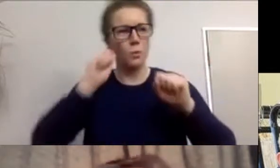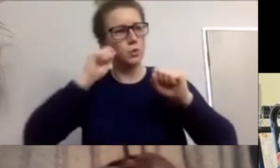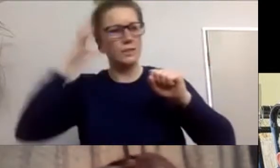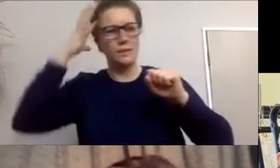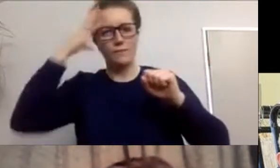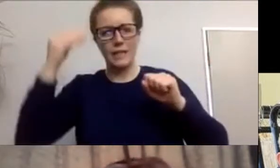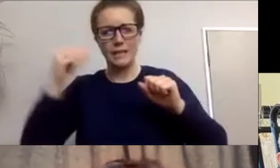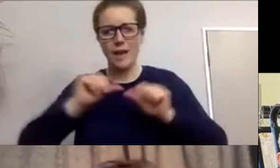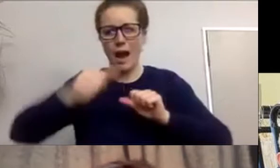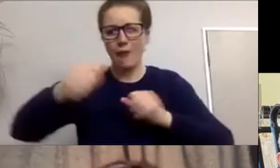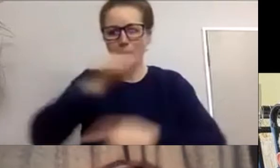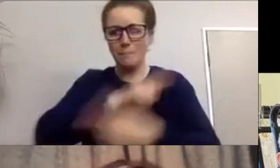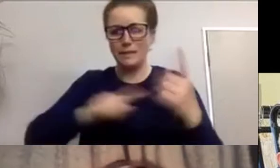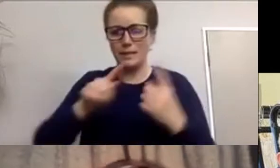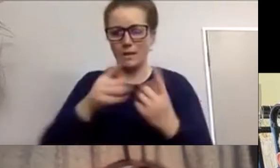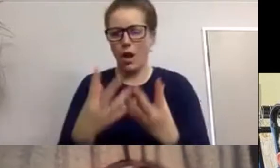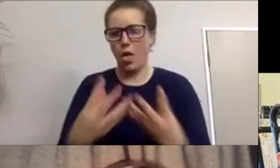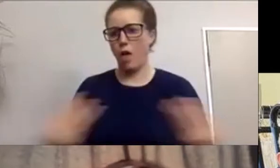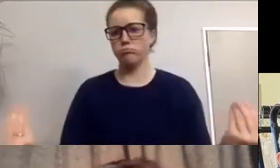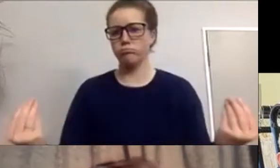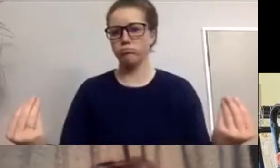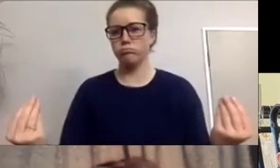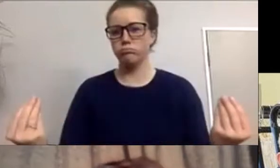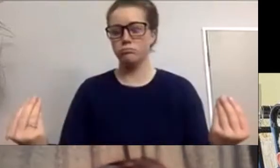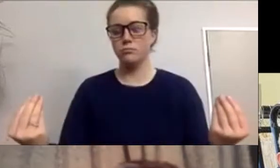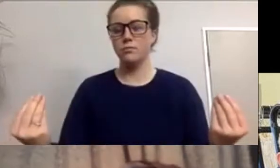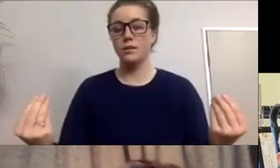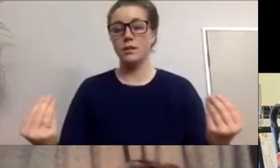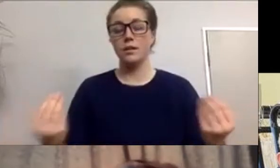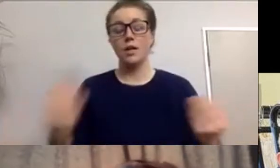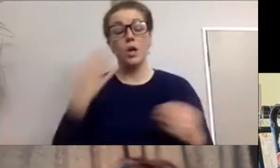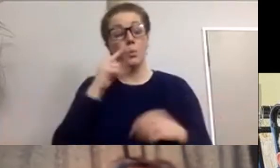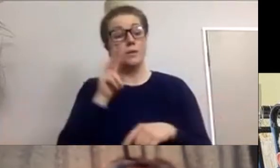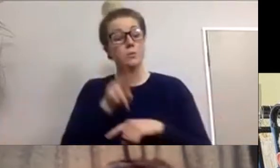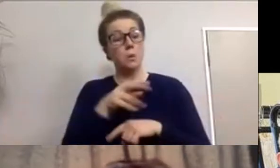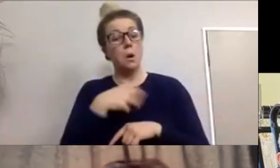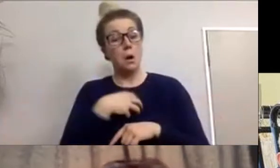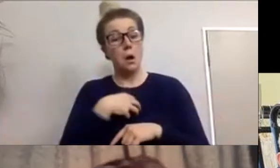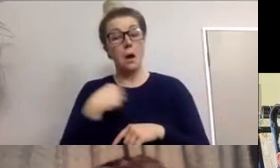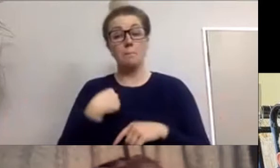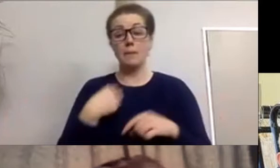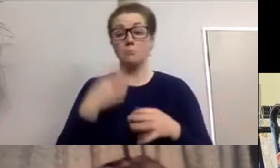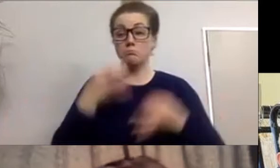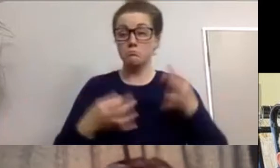trace. So when I saw that then I volunteered, not only to be the bridge